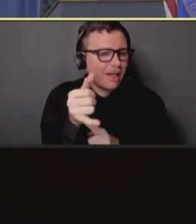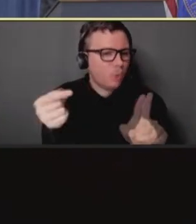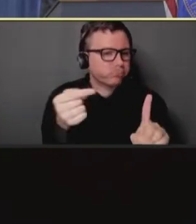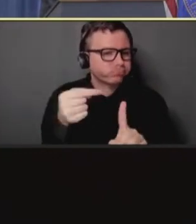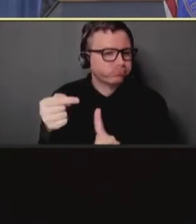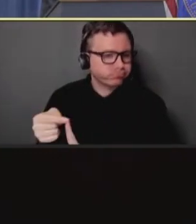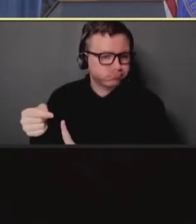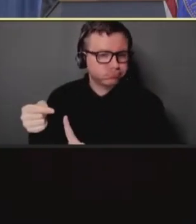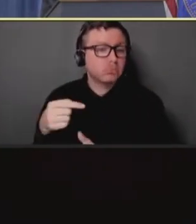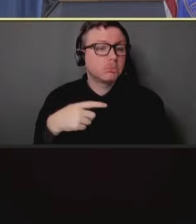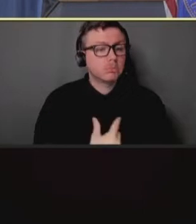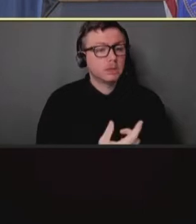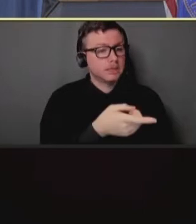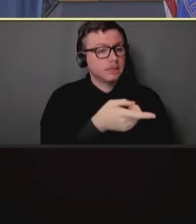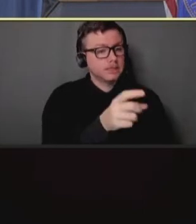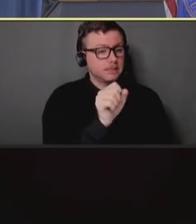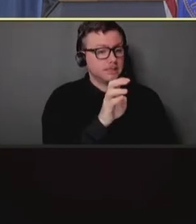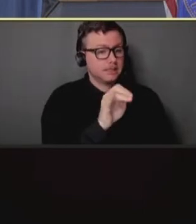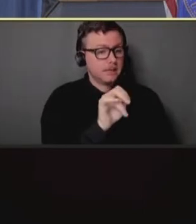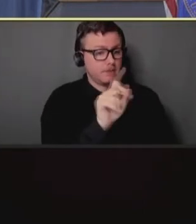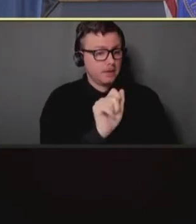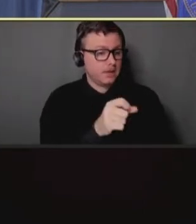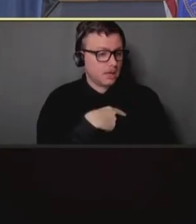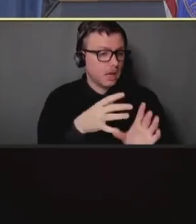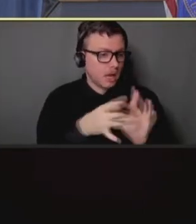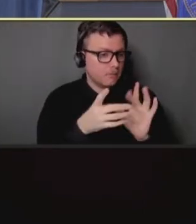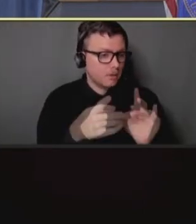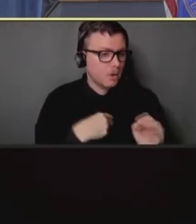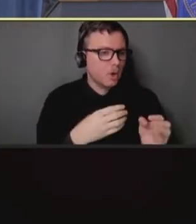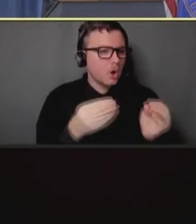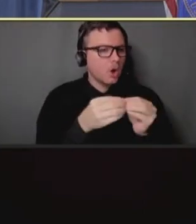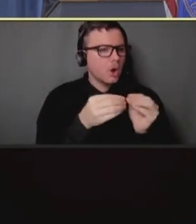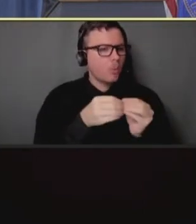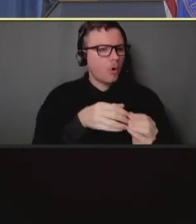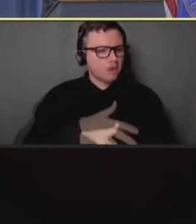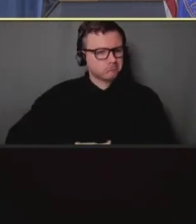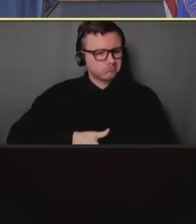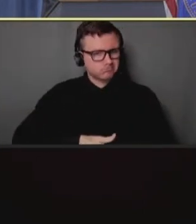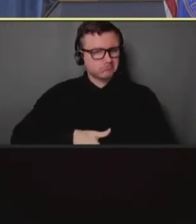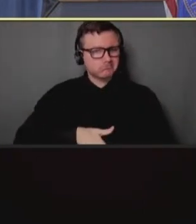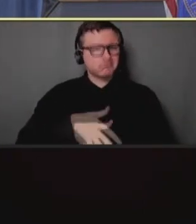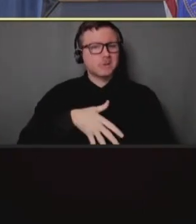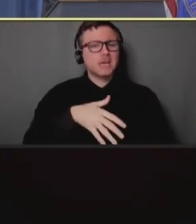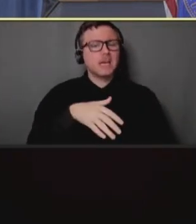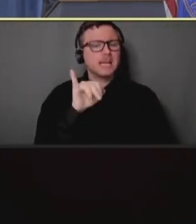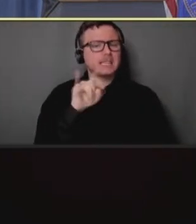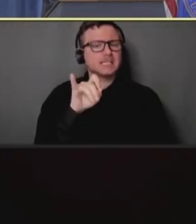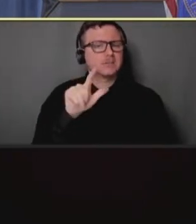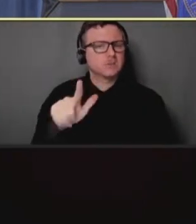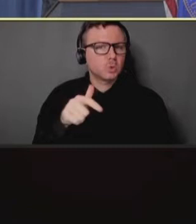One of the points that Dr. Sabin had made is that there would be better intestinal immunity induced by the live vaccine. That's absolutely correct.